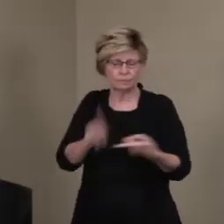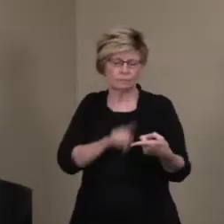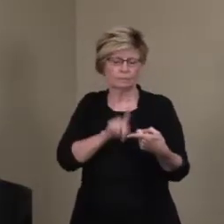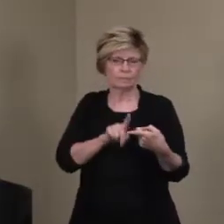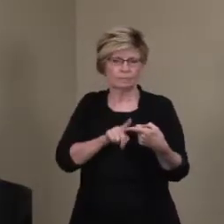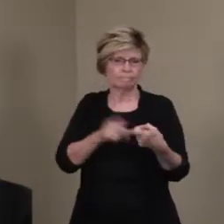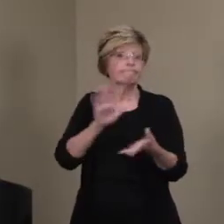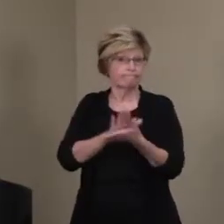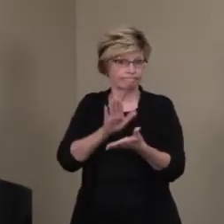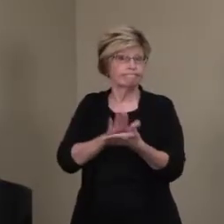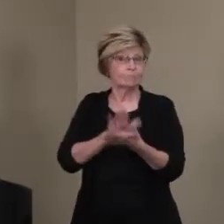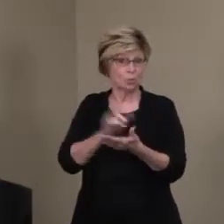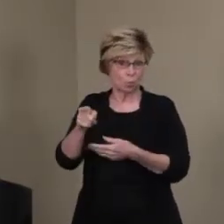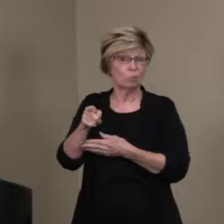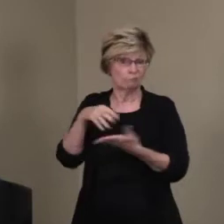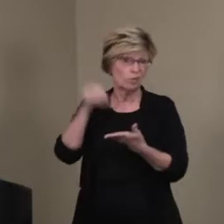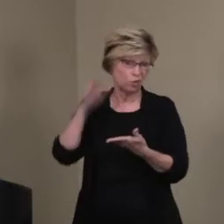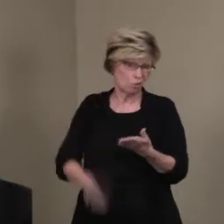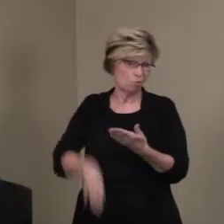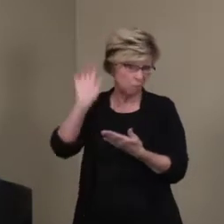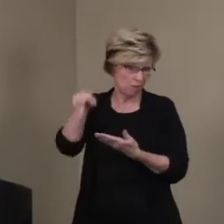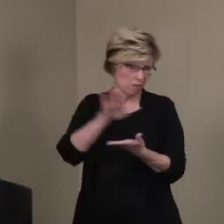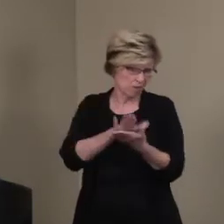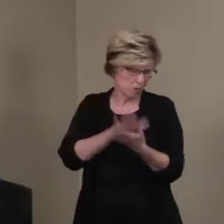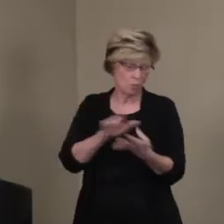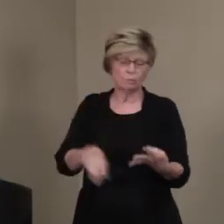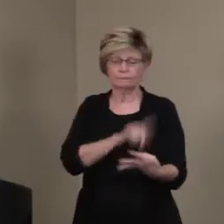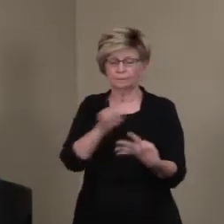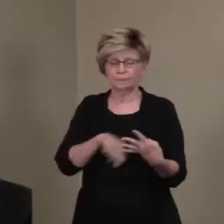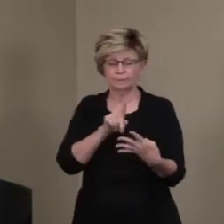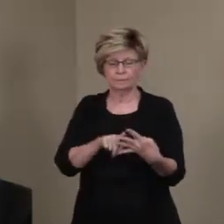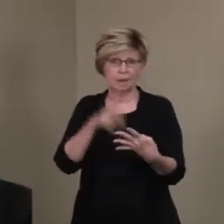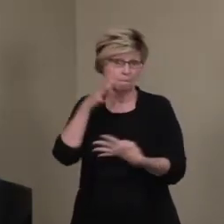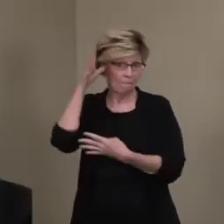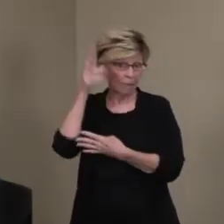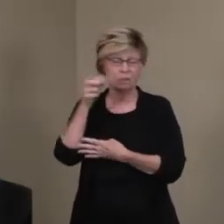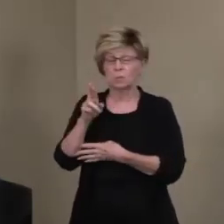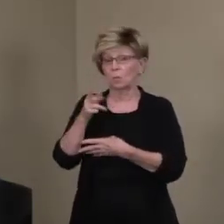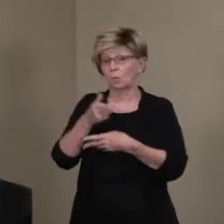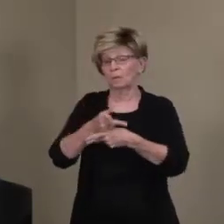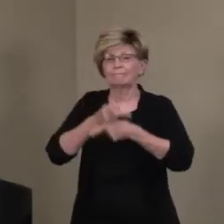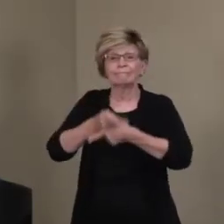you need input from the school because student has grown up there from parents